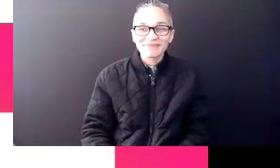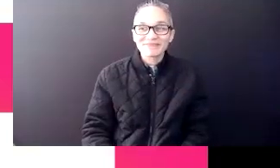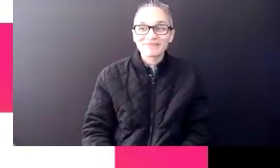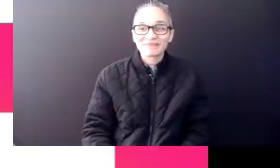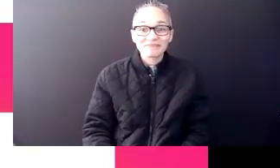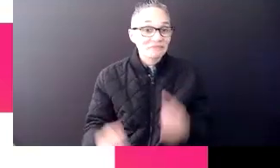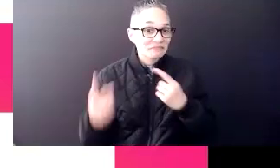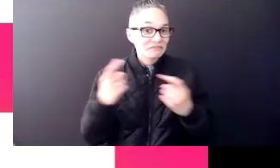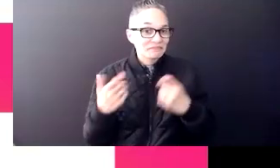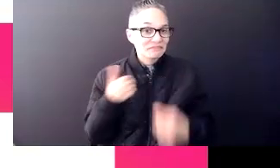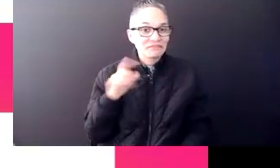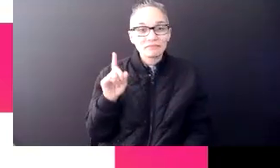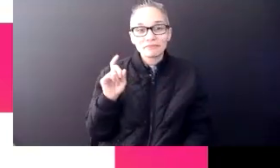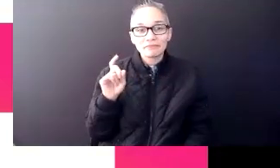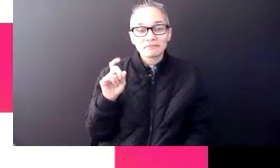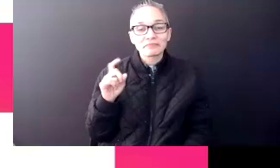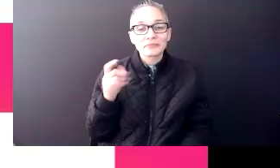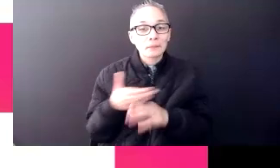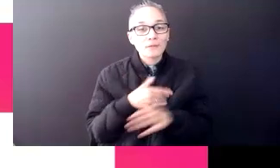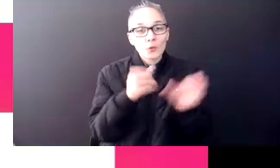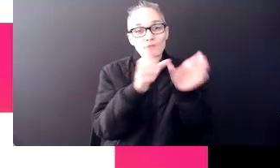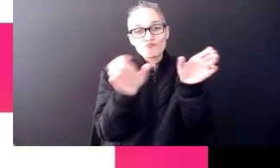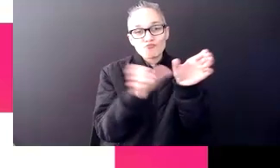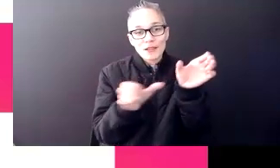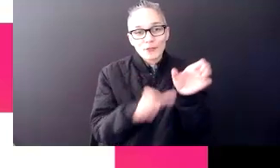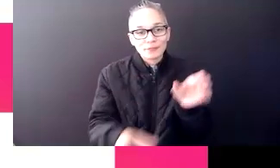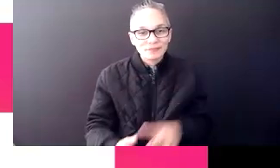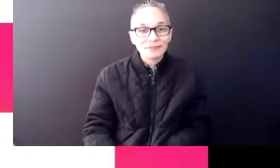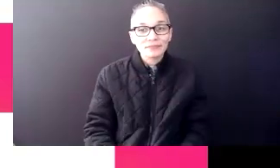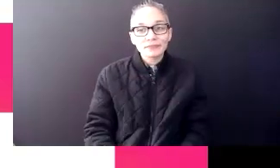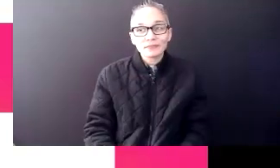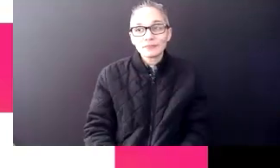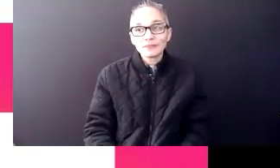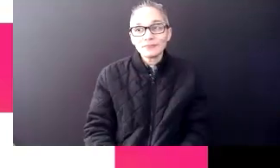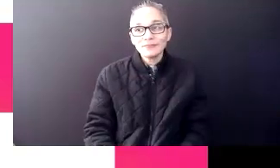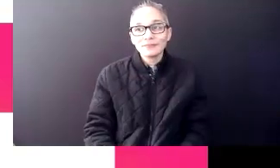Are there any questions before we send you to your rooms?